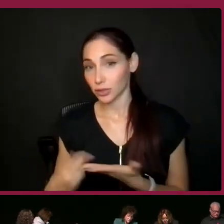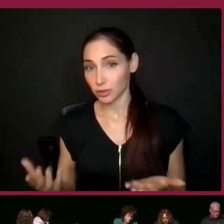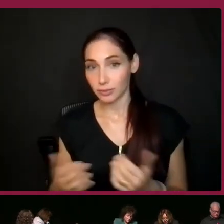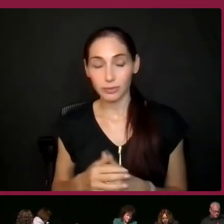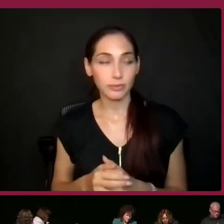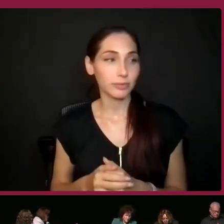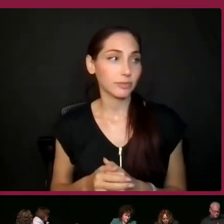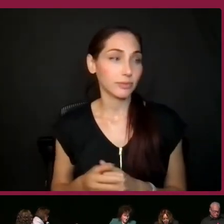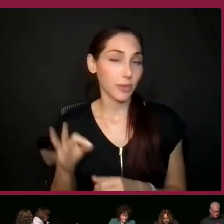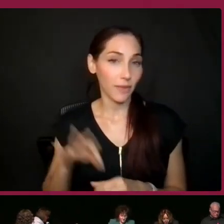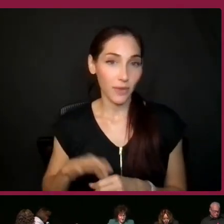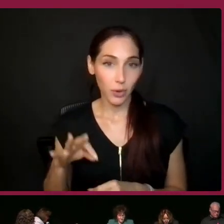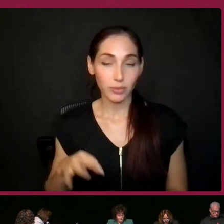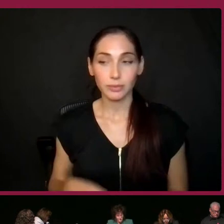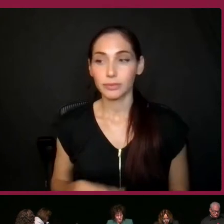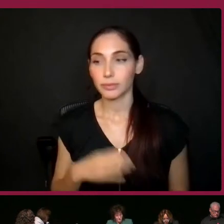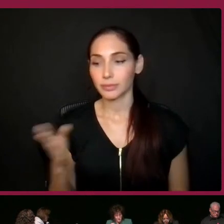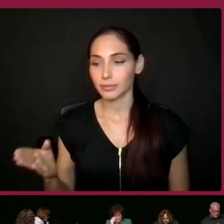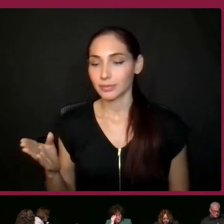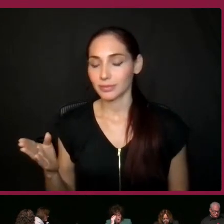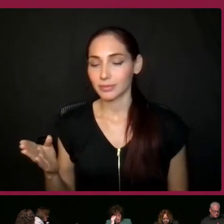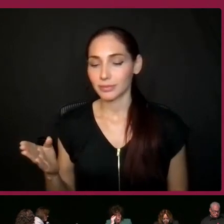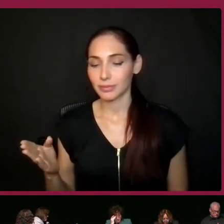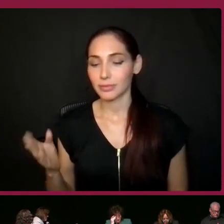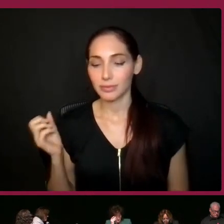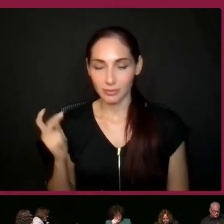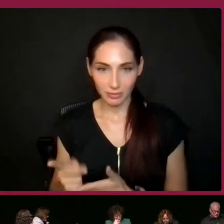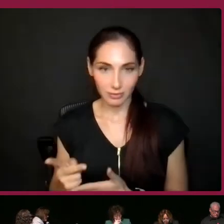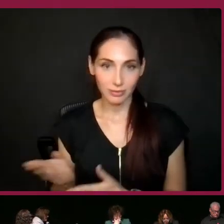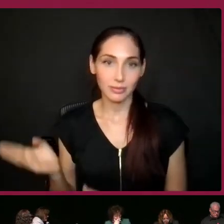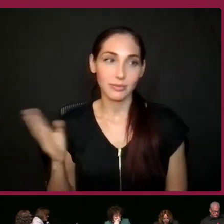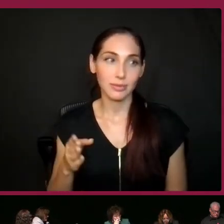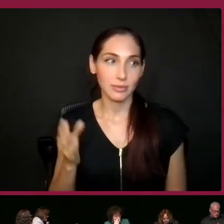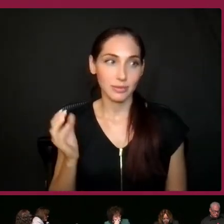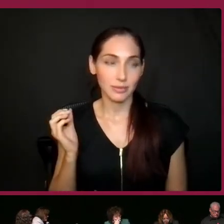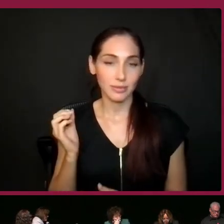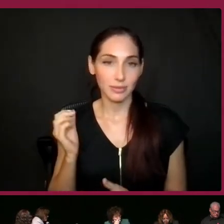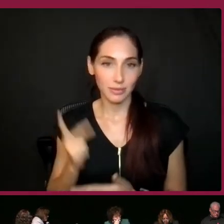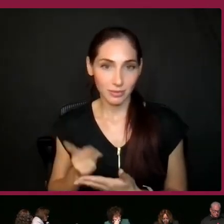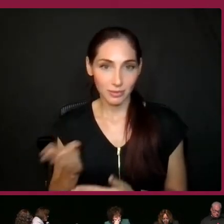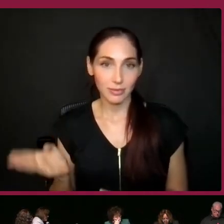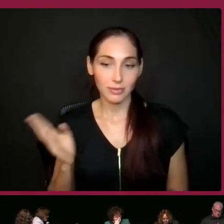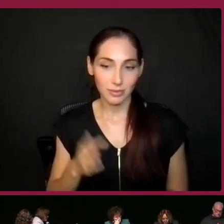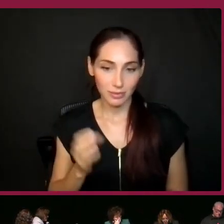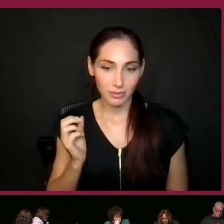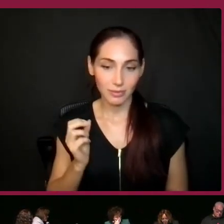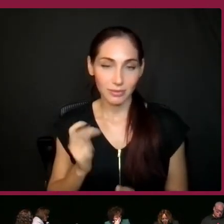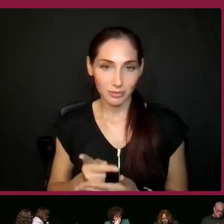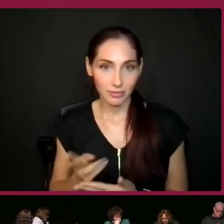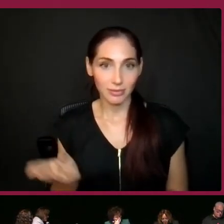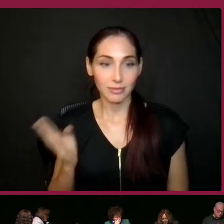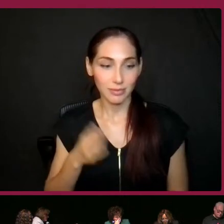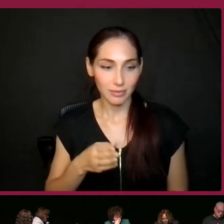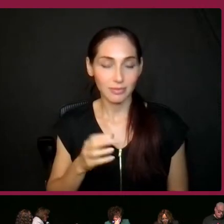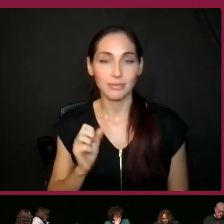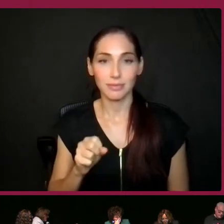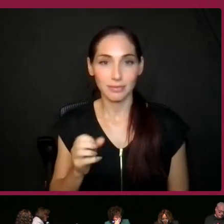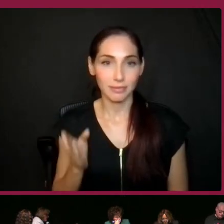Vote. Student Trustee Rivera? Approved. Trustee Gaines? Approved. Trustee Rives? Aye. Trustee Buffalo? Yes. Trustee Adams? Aye.